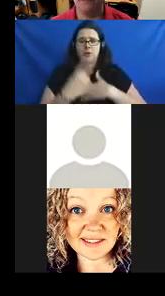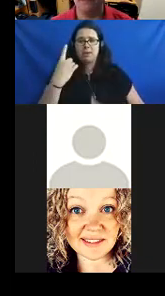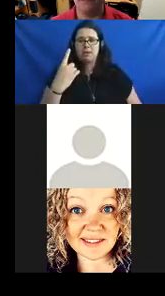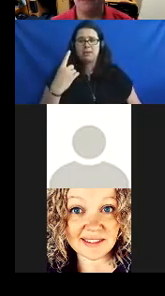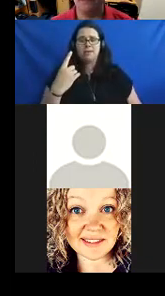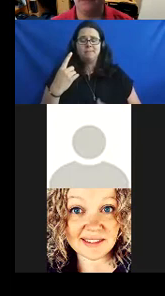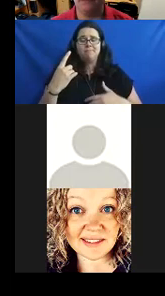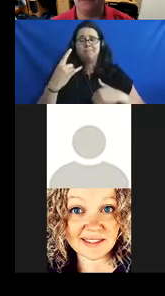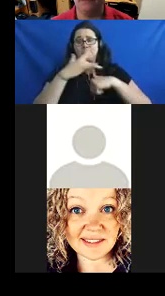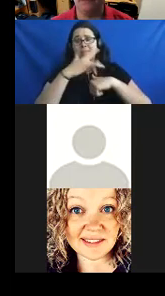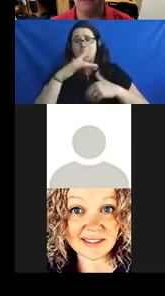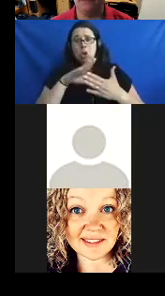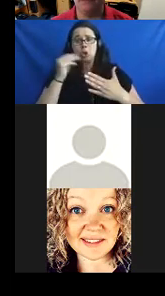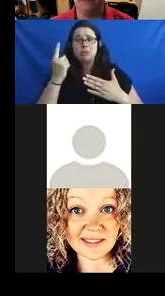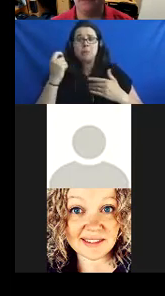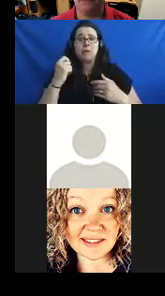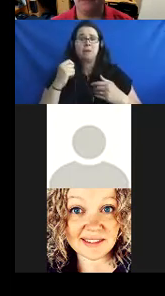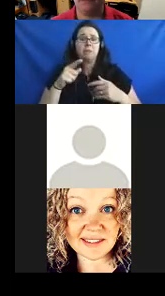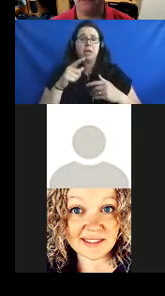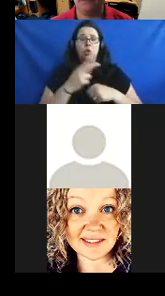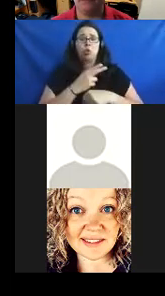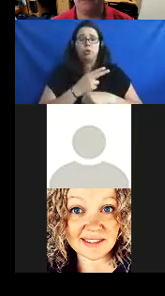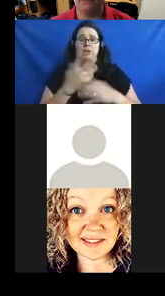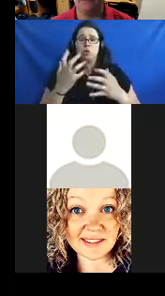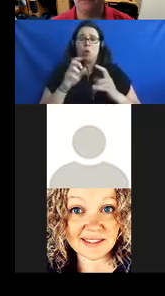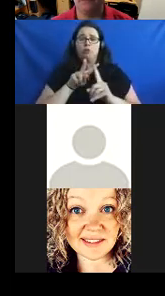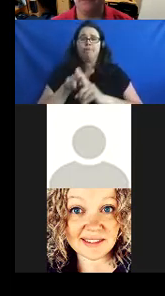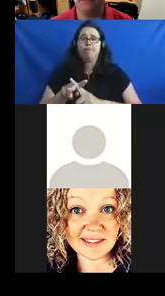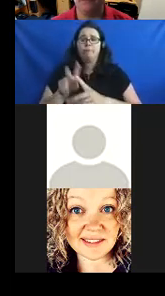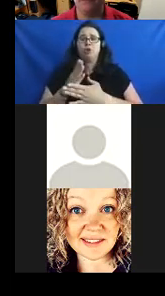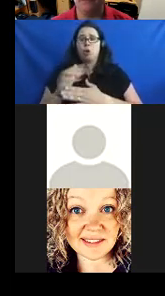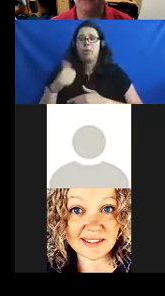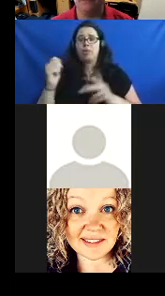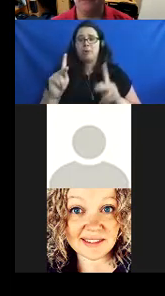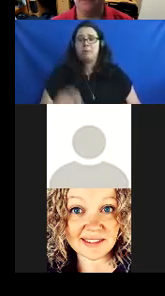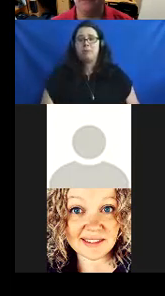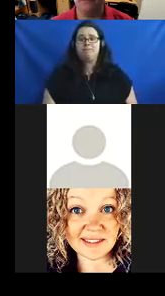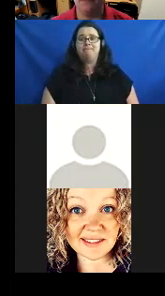MAYBE A HIGHLIGHT THAT YOU WANT TO SHARE WITH OTHERS.